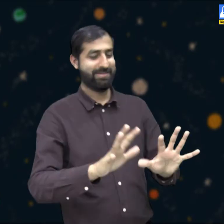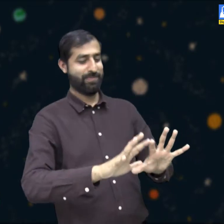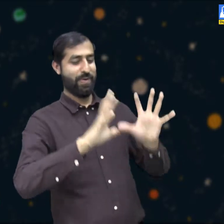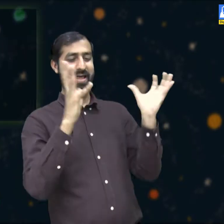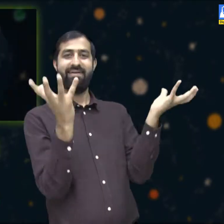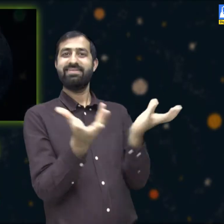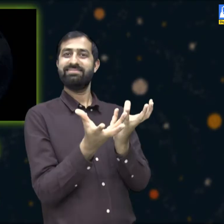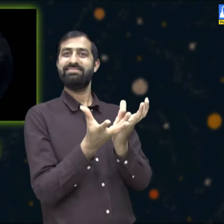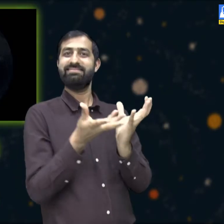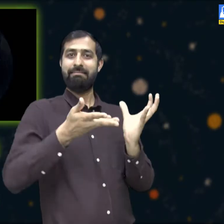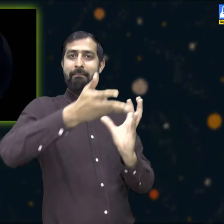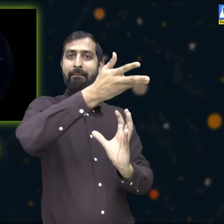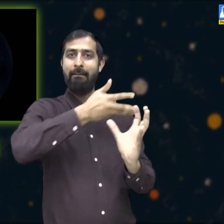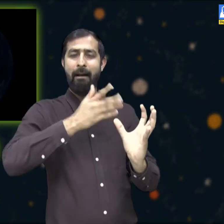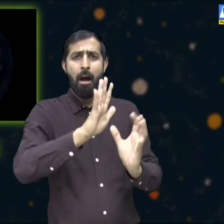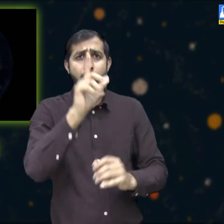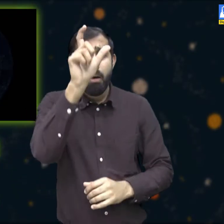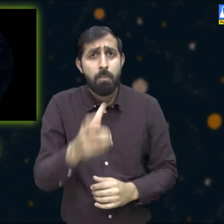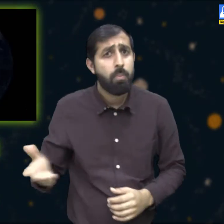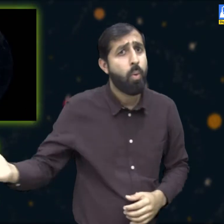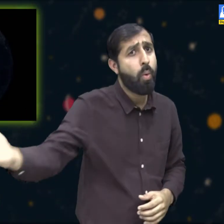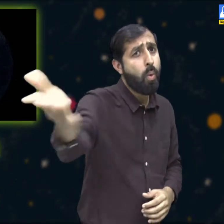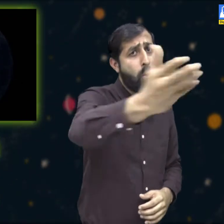We live on Earth.